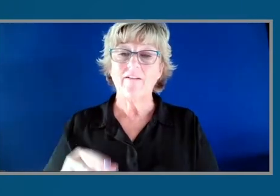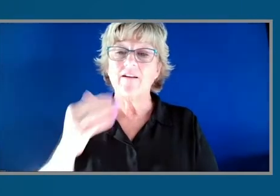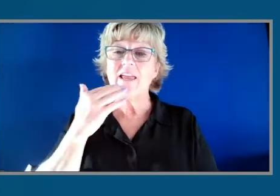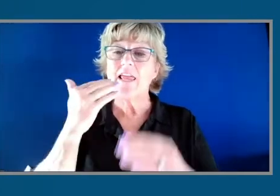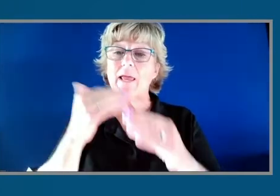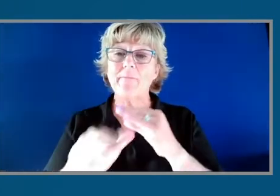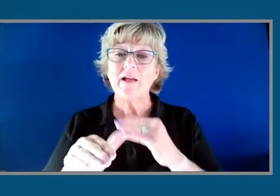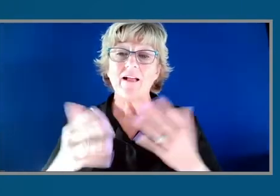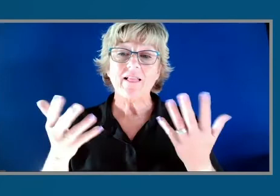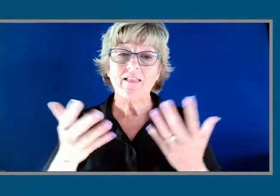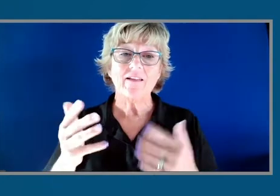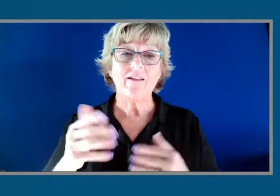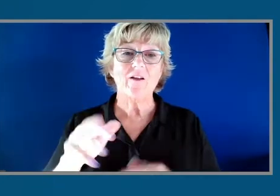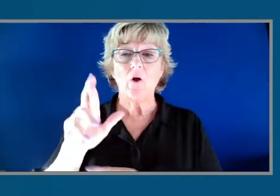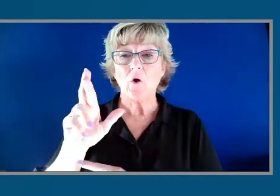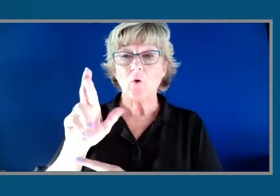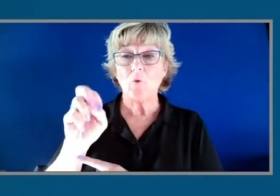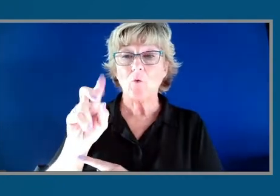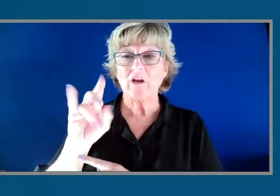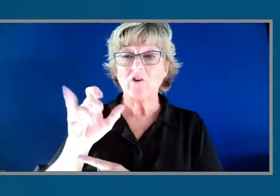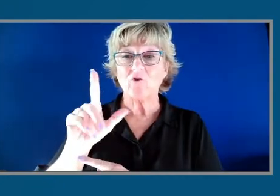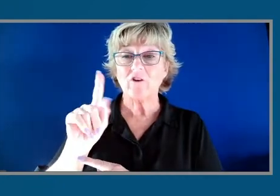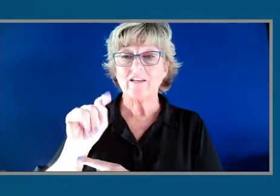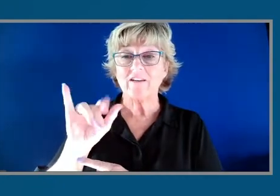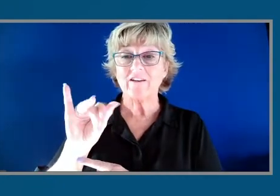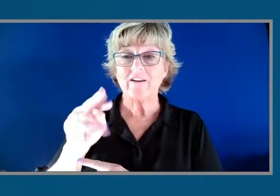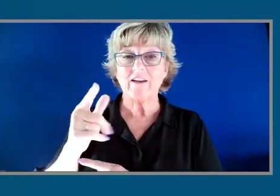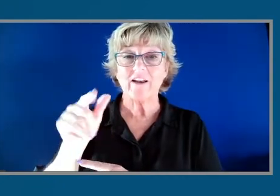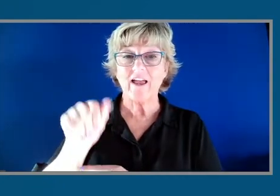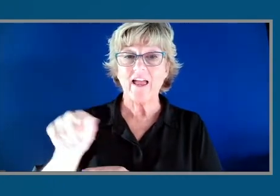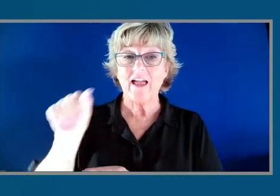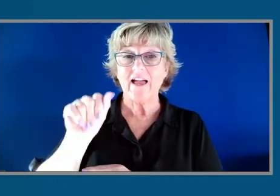Studio: For email, please send to redistricting at SAC county.net.